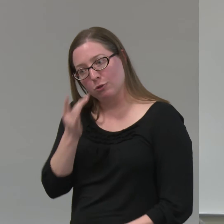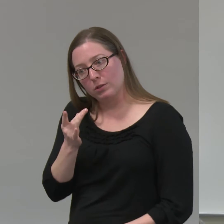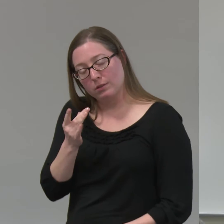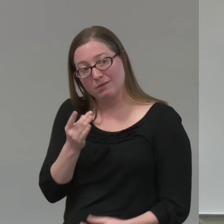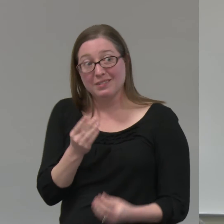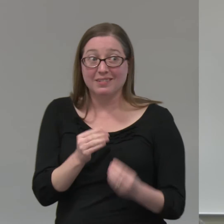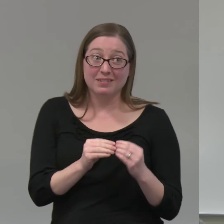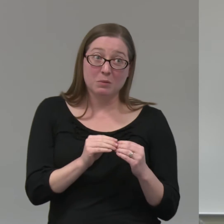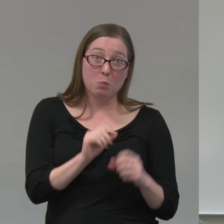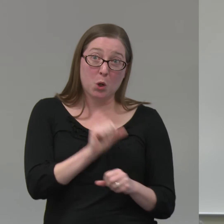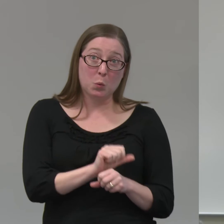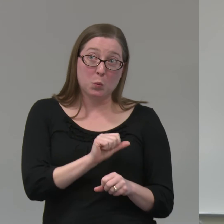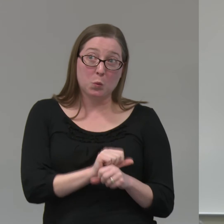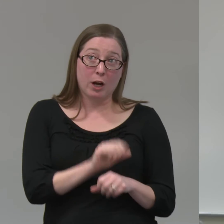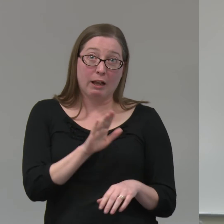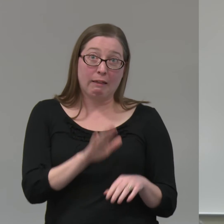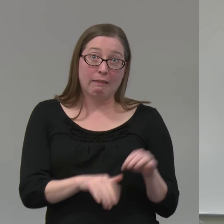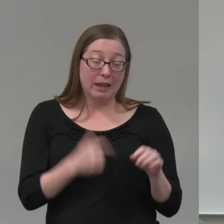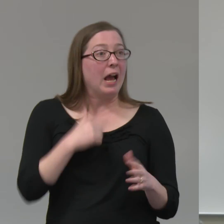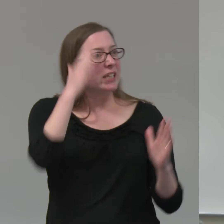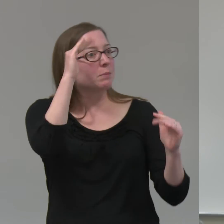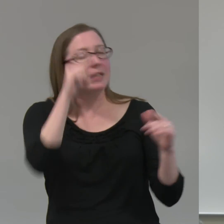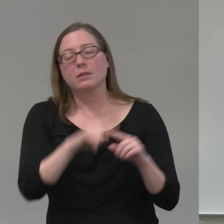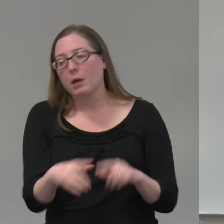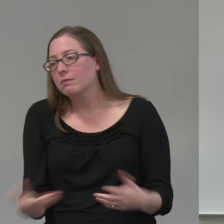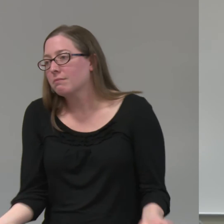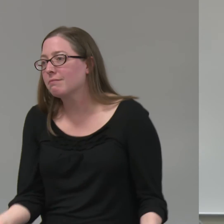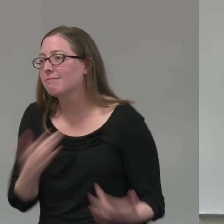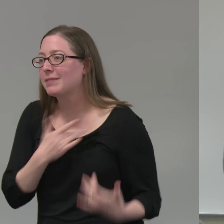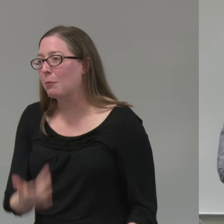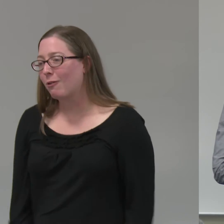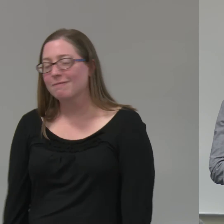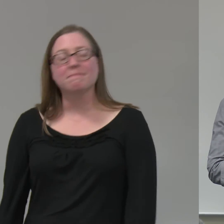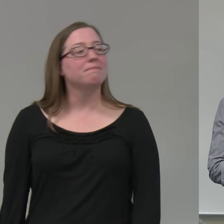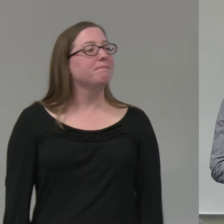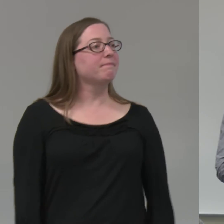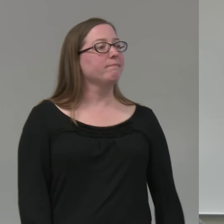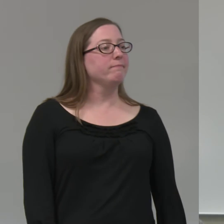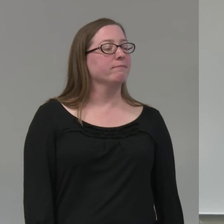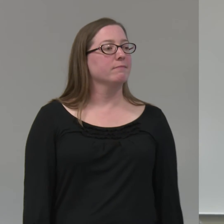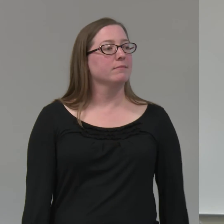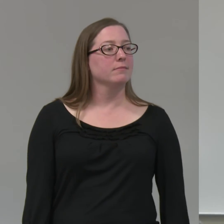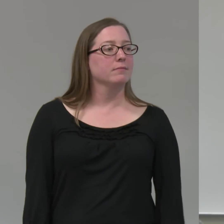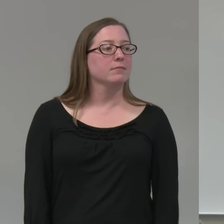a little bit more work than I had bargained for, but that's usually the case, but I would say at this time,